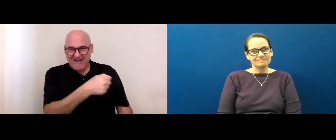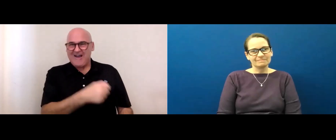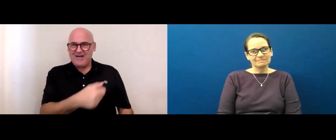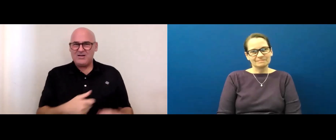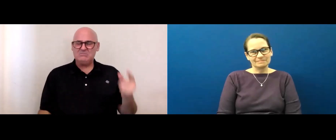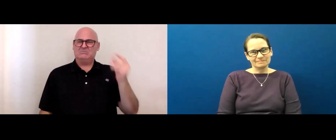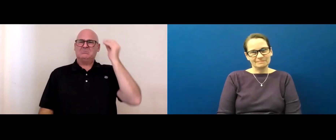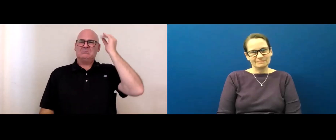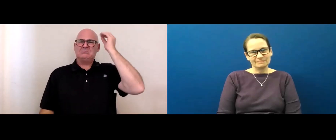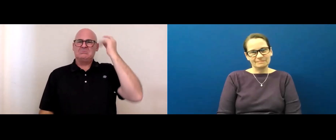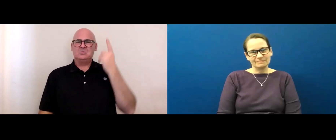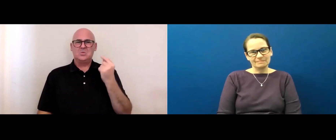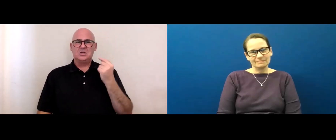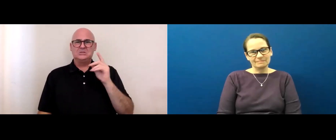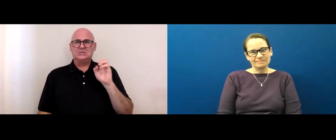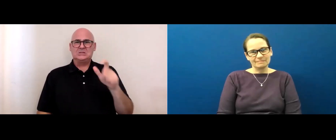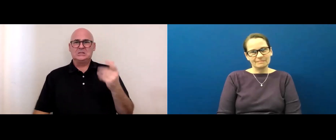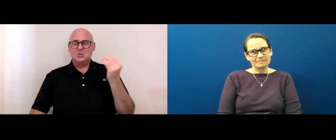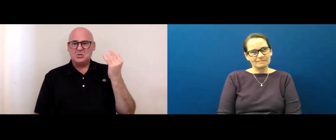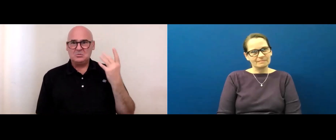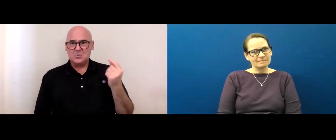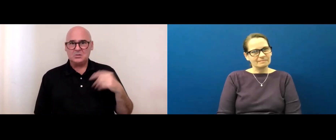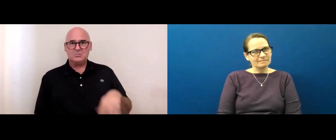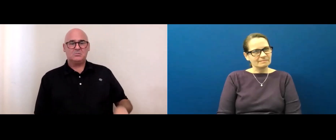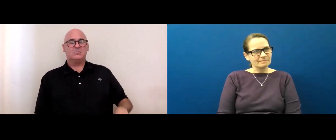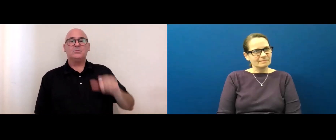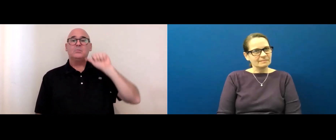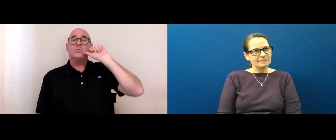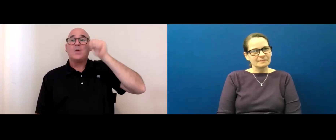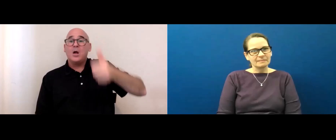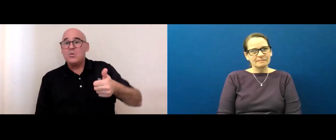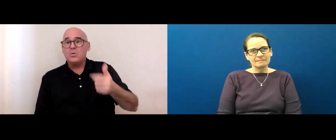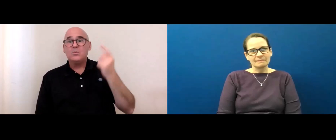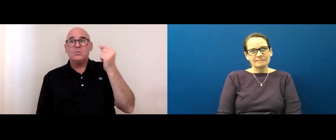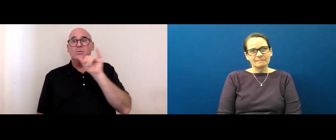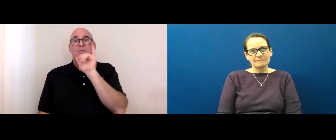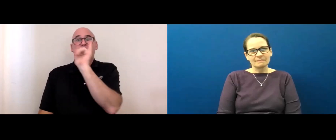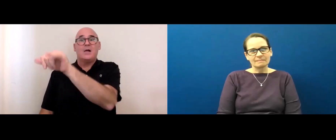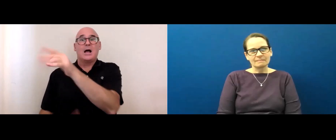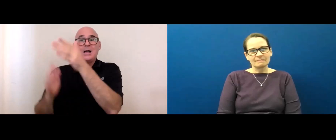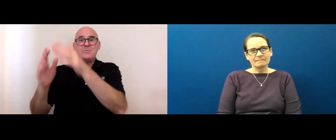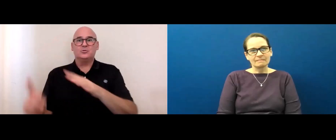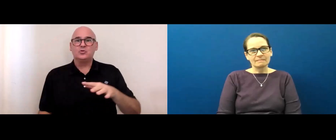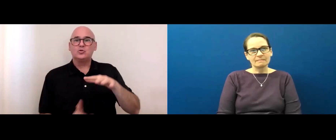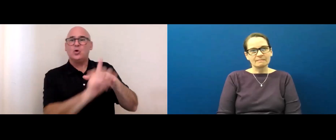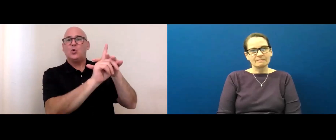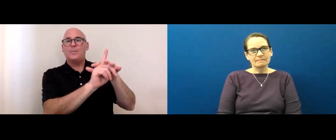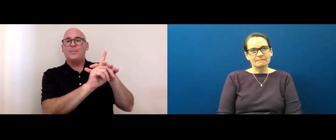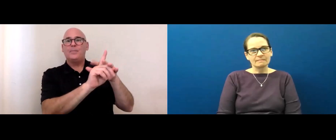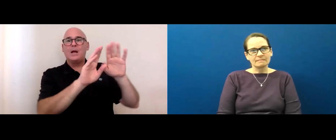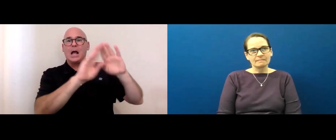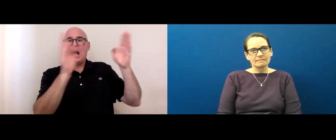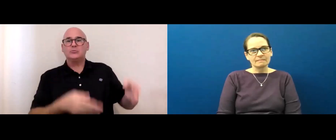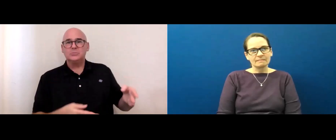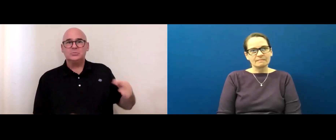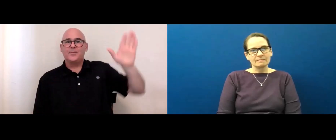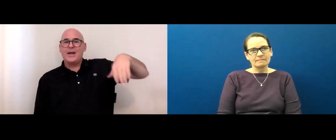right you're thinking hmm what did we just agree to and then tomorrow that same person shows up